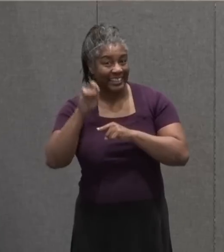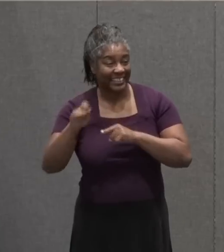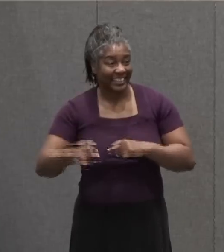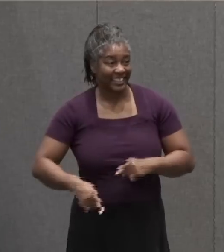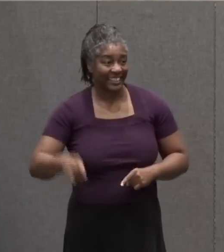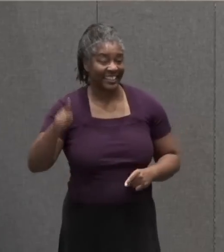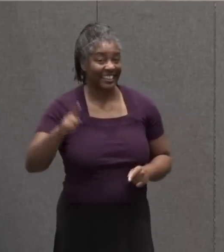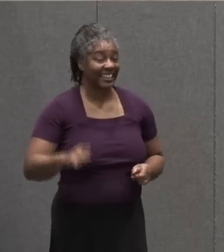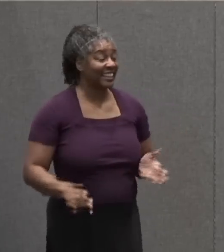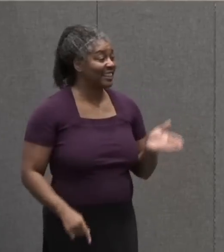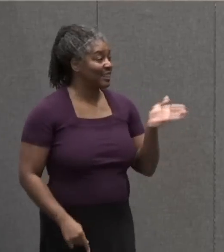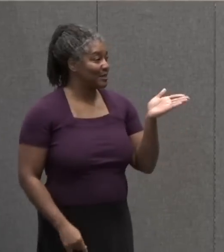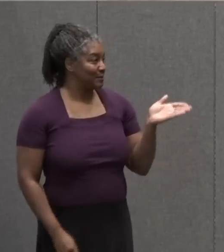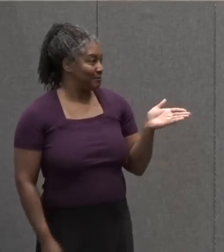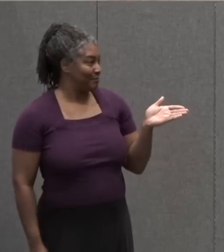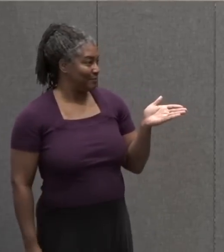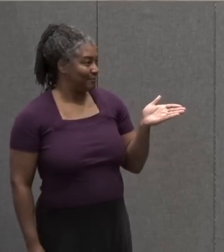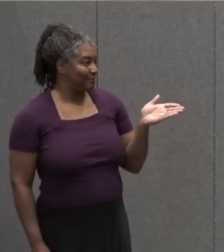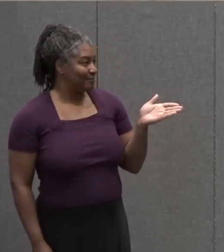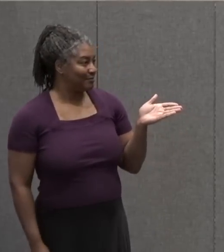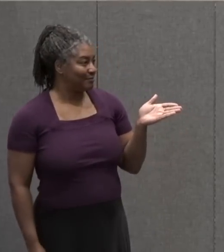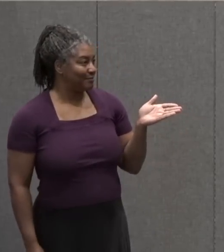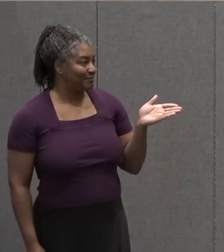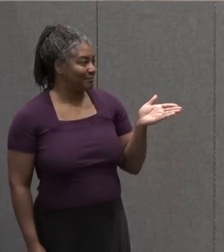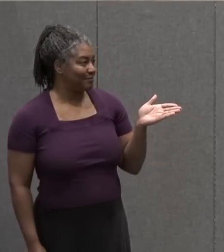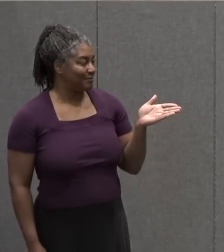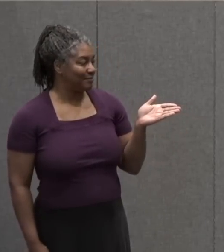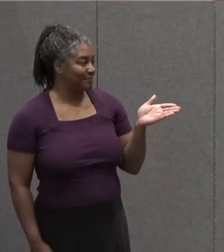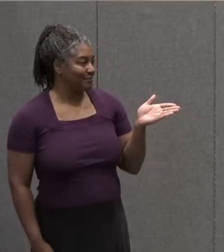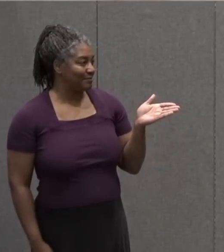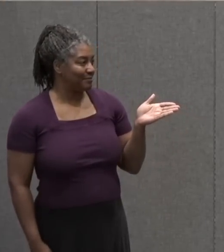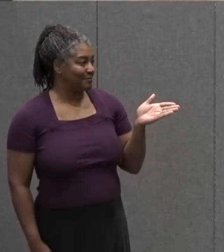Let's get ready to sky write. Here we go.